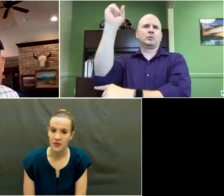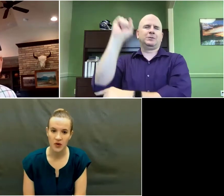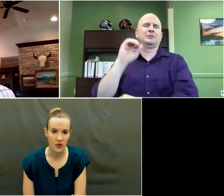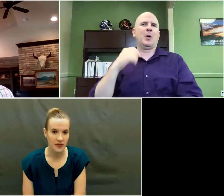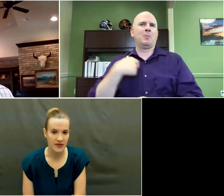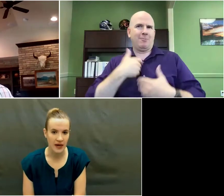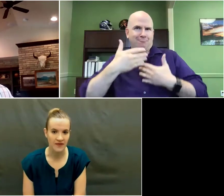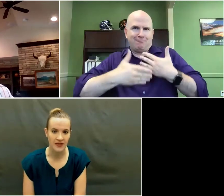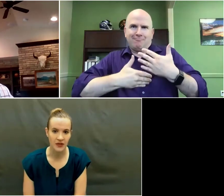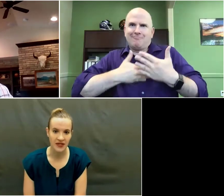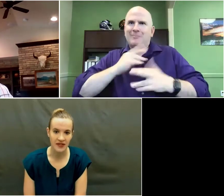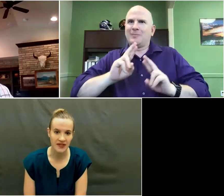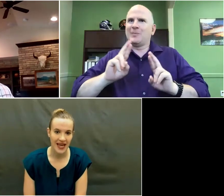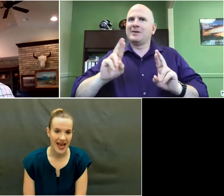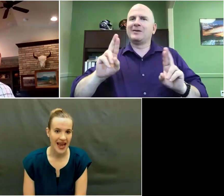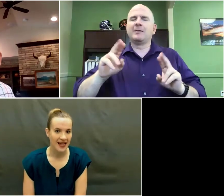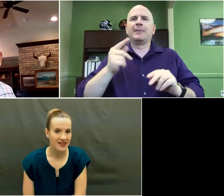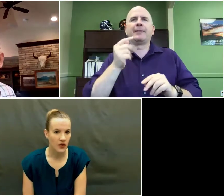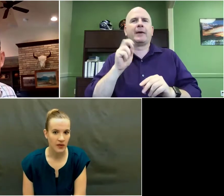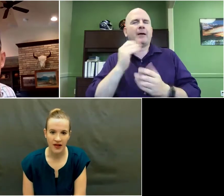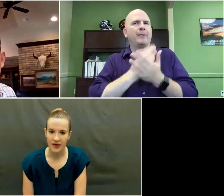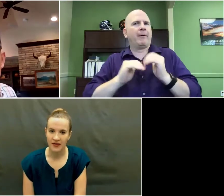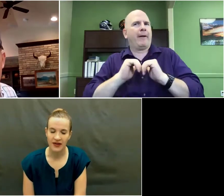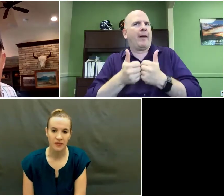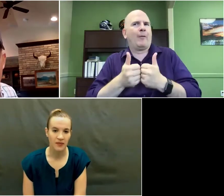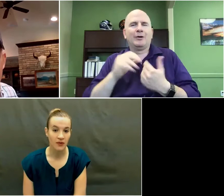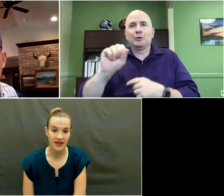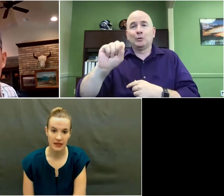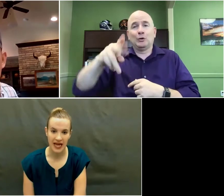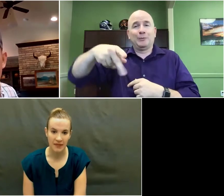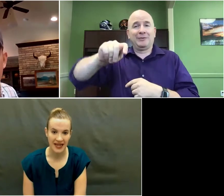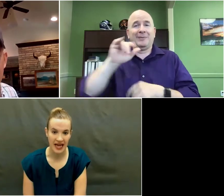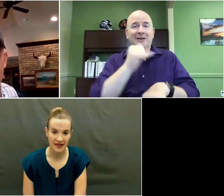recruit some of the students and told them all about the protest that was happening at Gallaudet